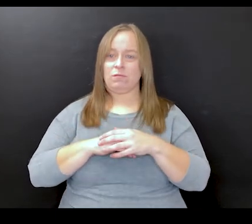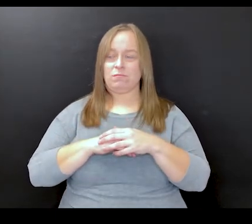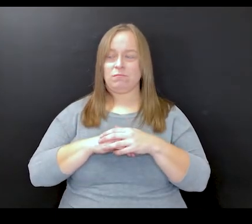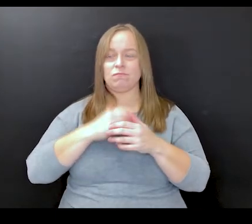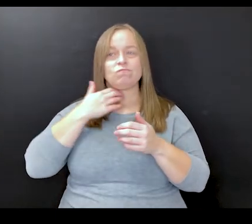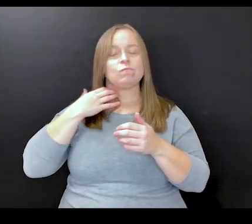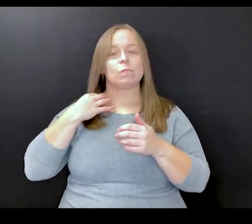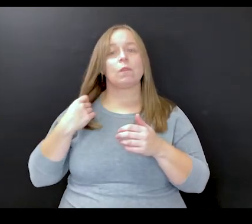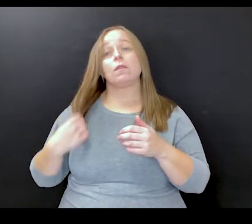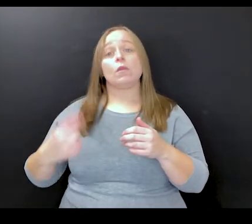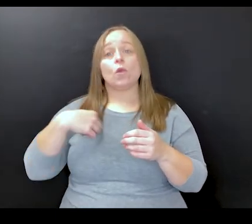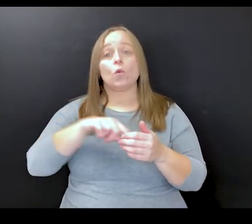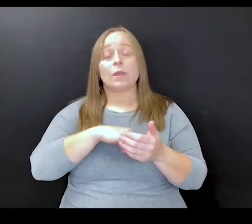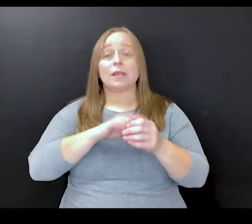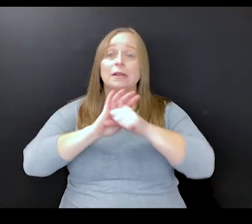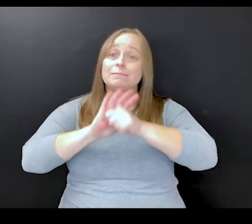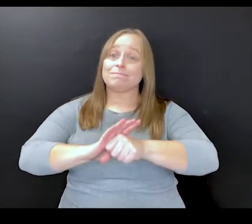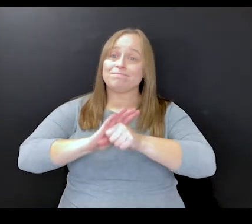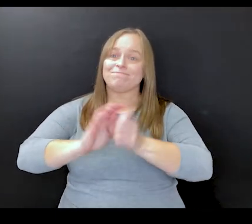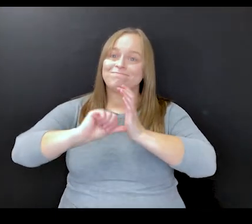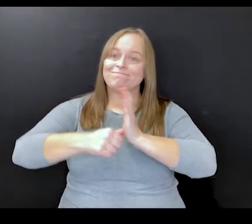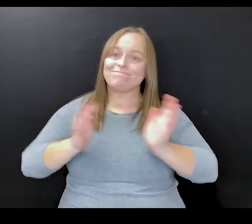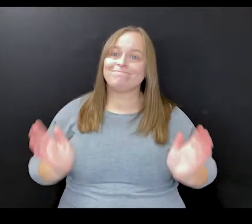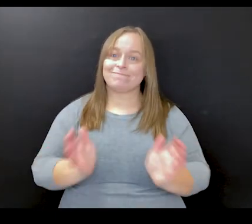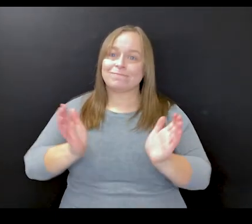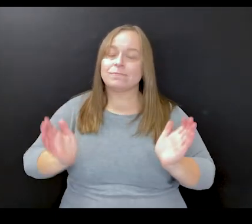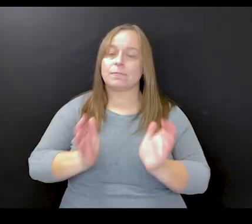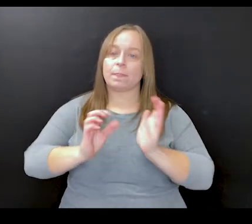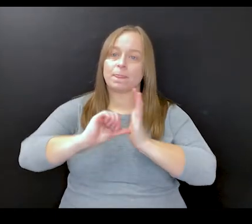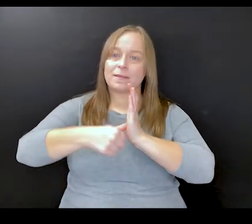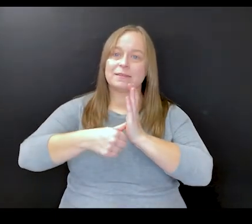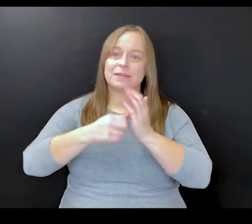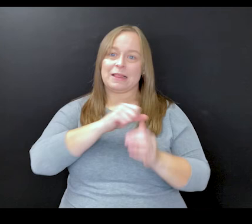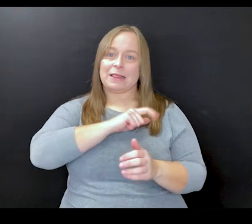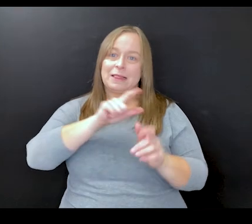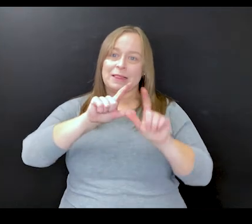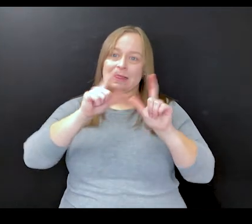And we are pressing our legislature to make sure